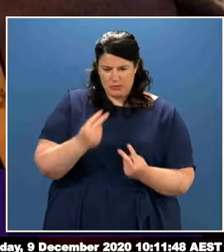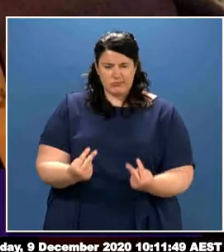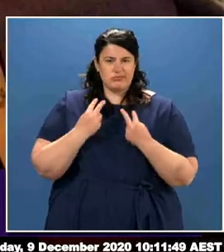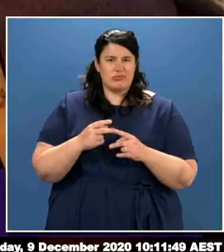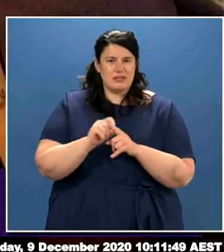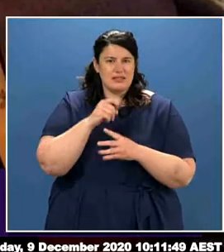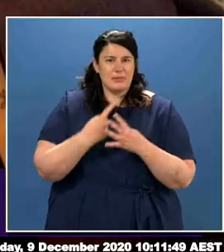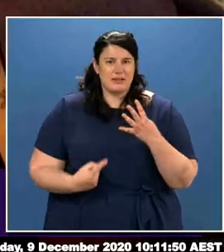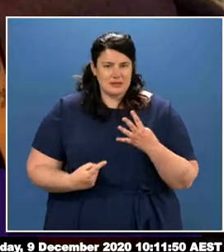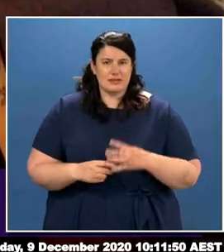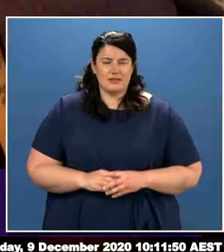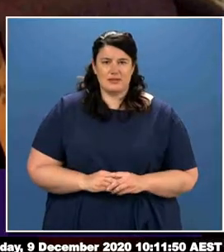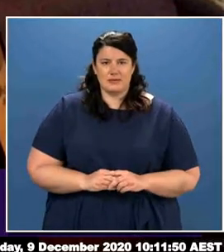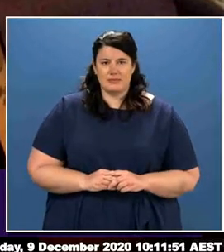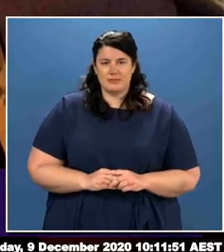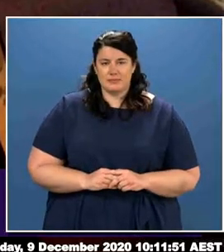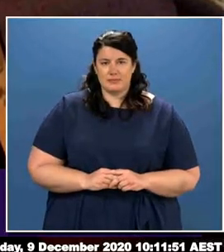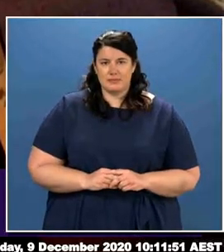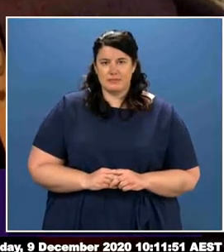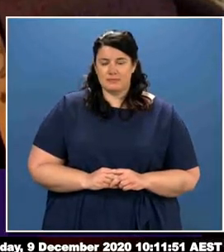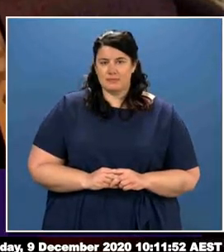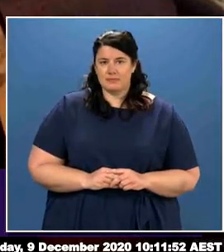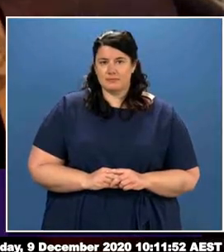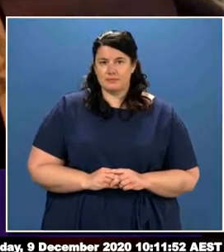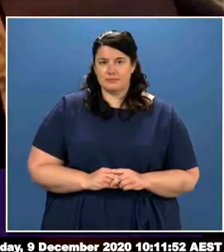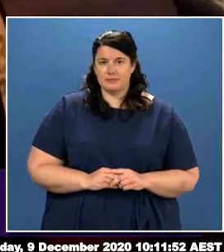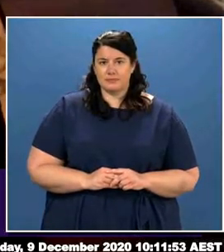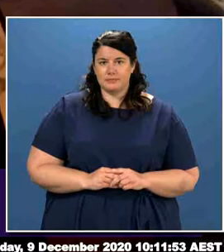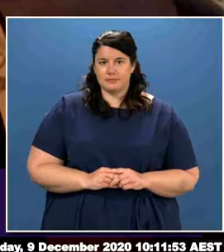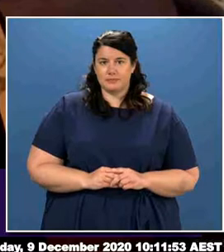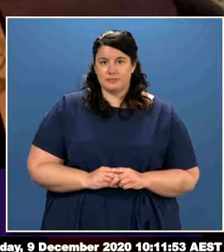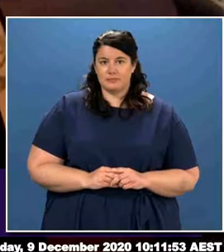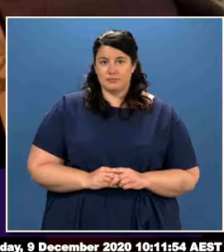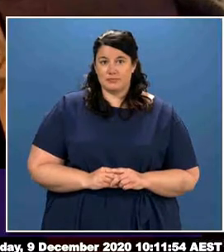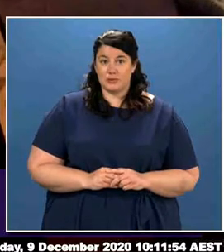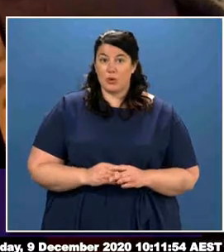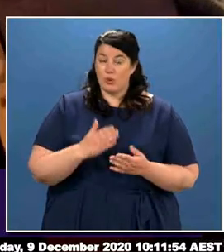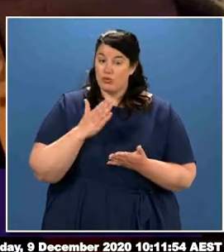So it was really seen as paying young people, definitely paying young